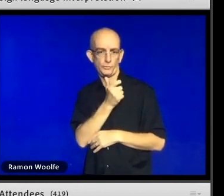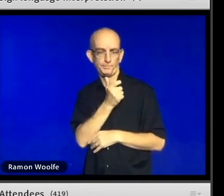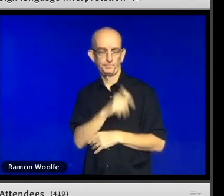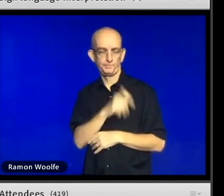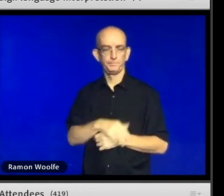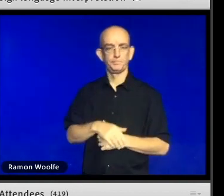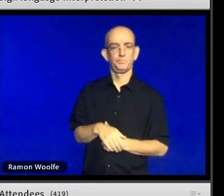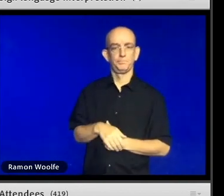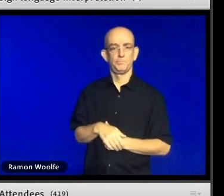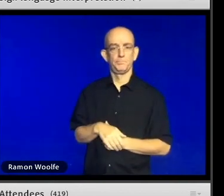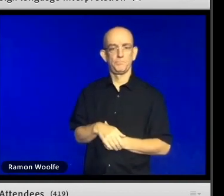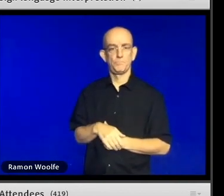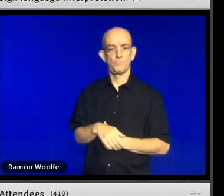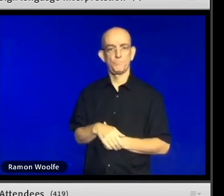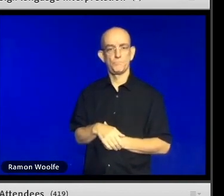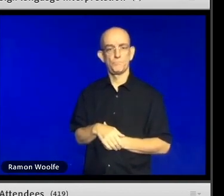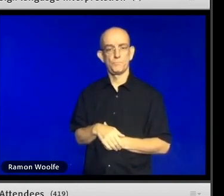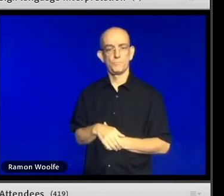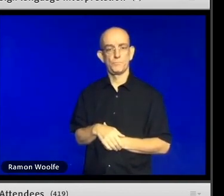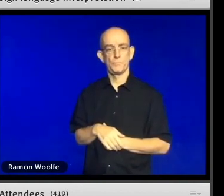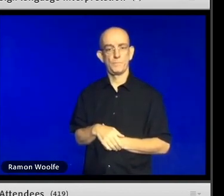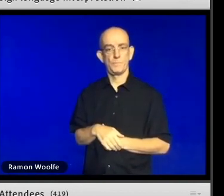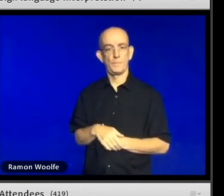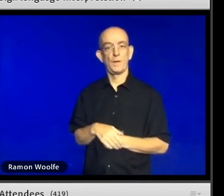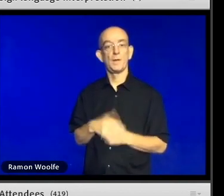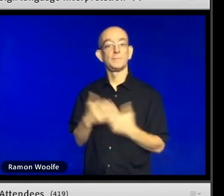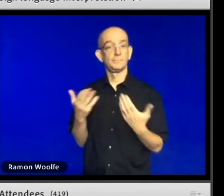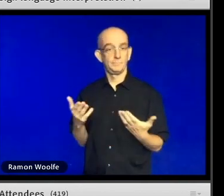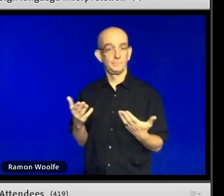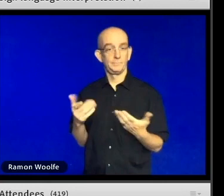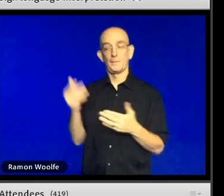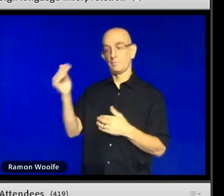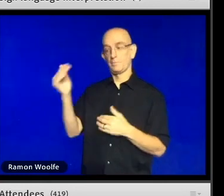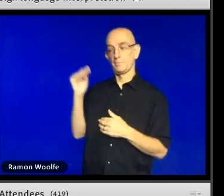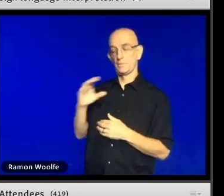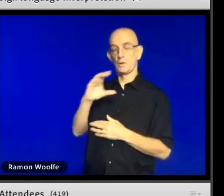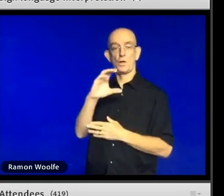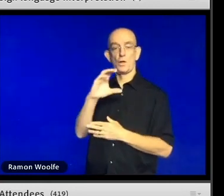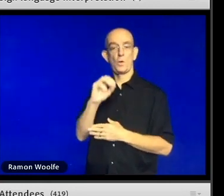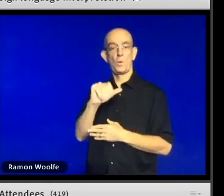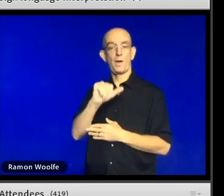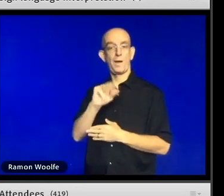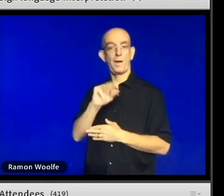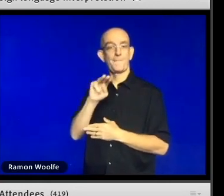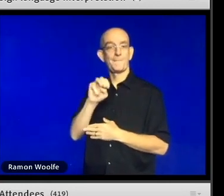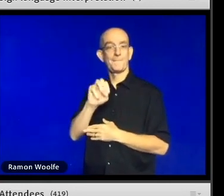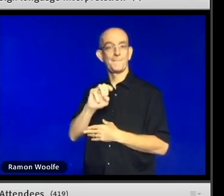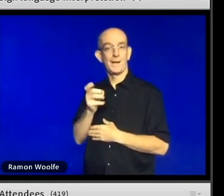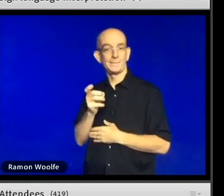and feedback of this report by UAH here. Next slide, please.